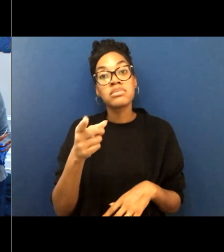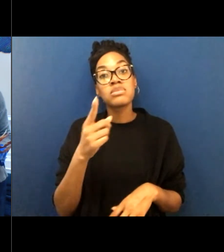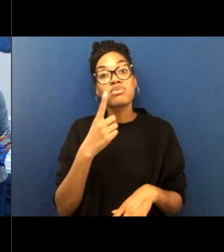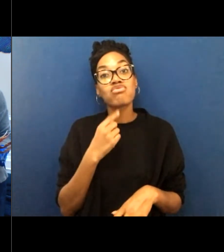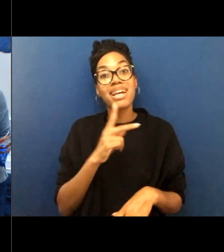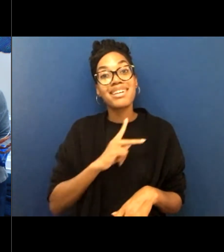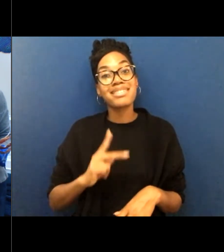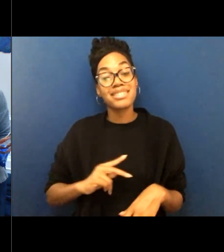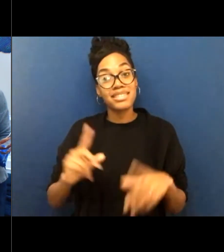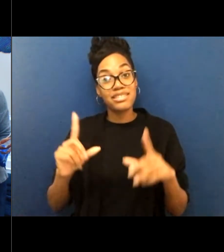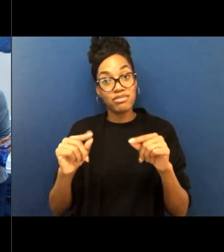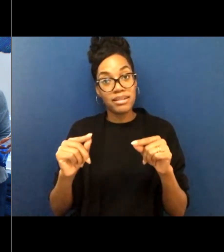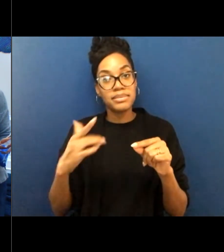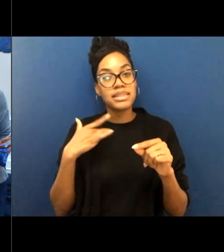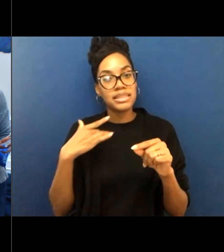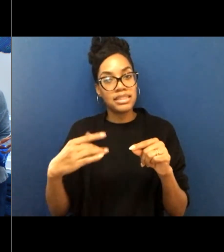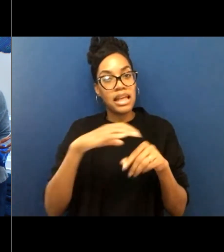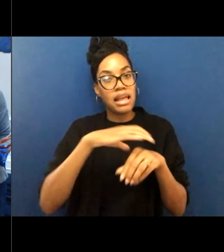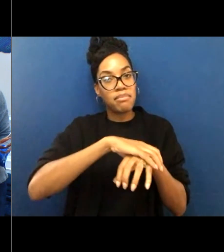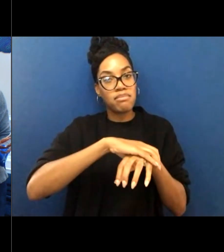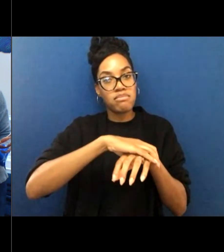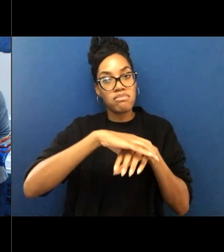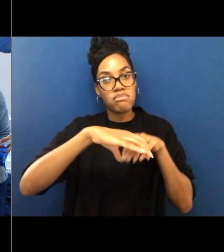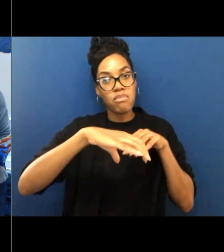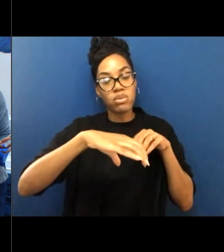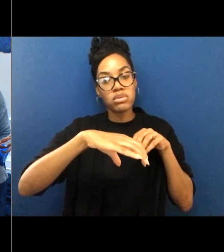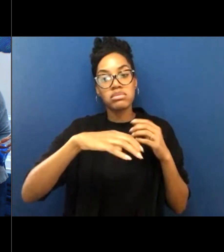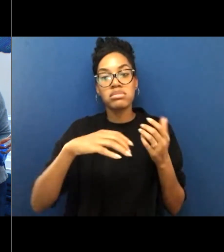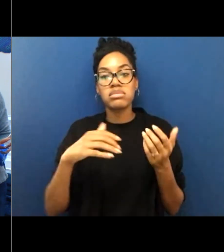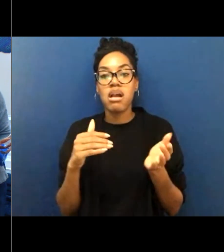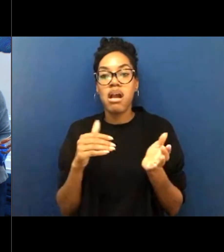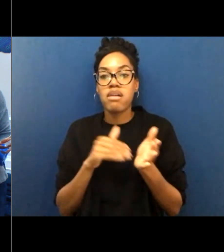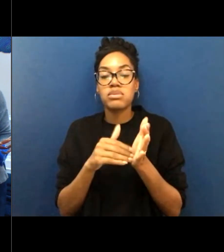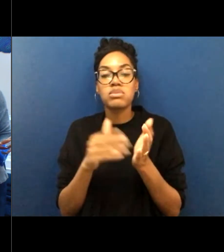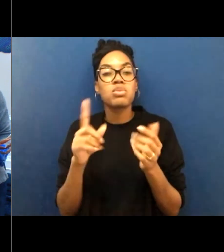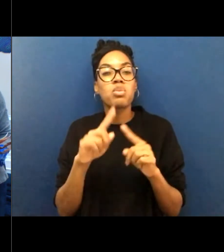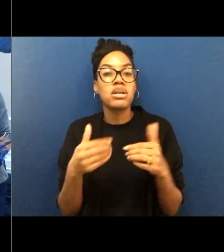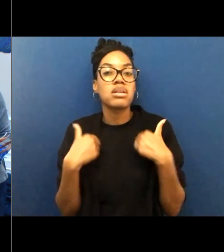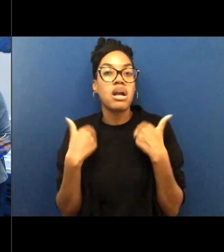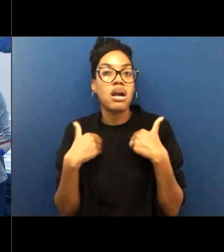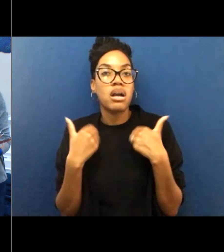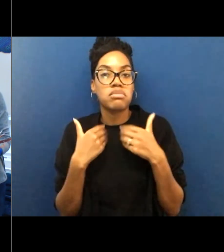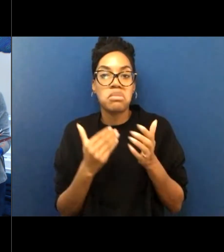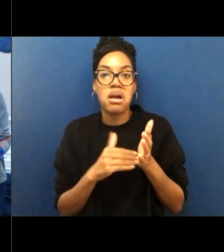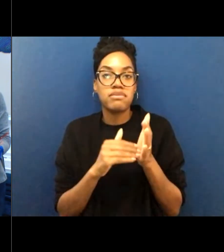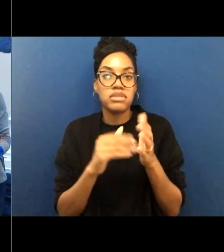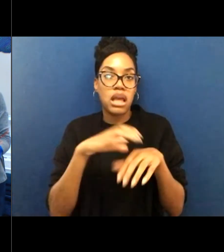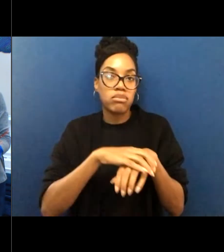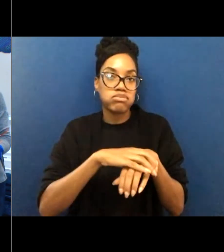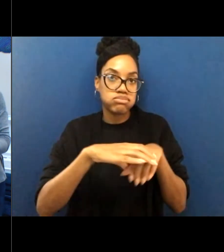they tend to molt fairly frequently when they're young. And then as they get older, they molt once a year.